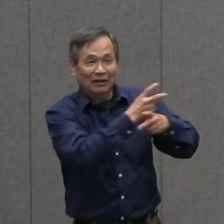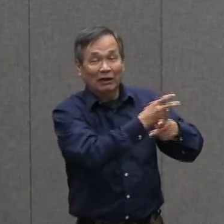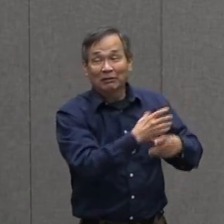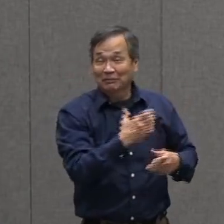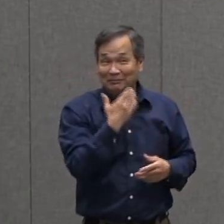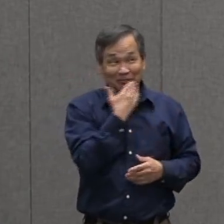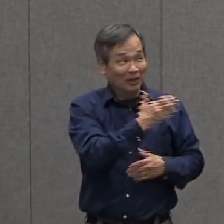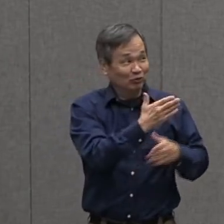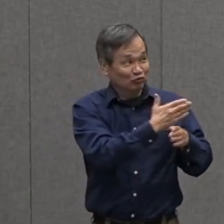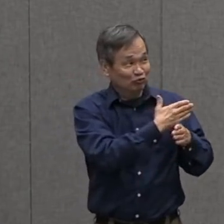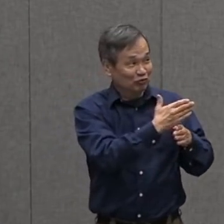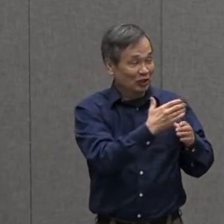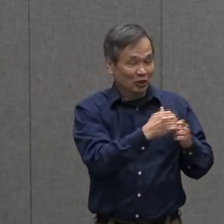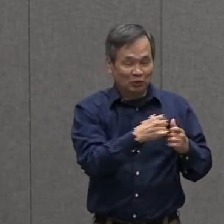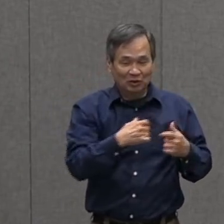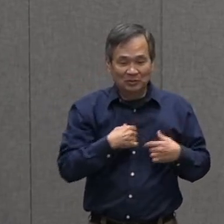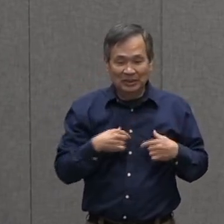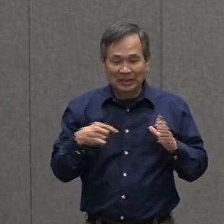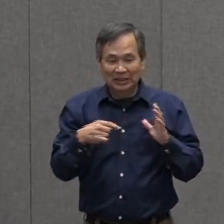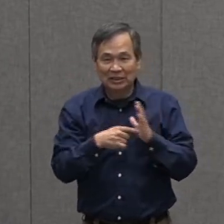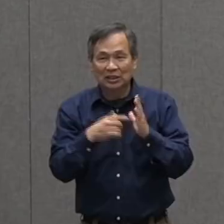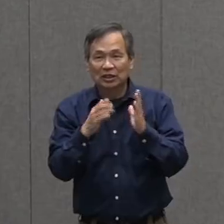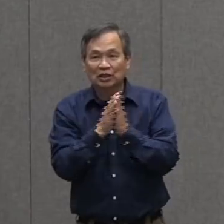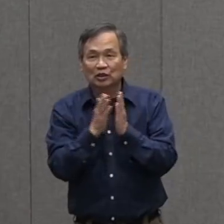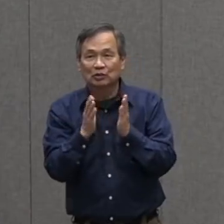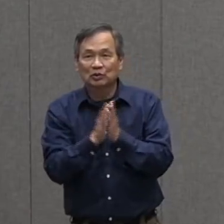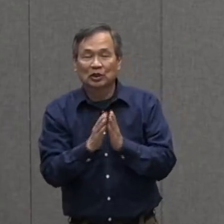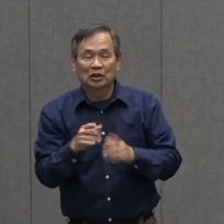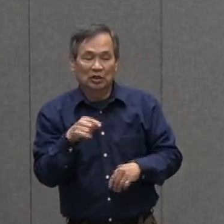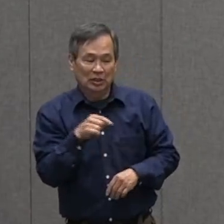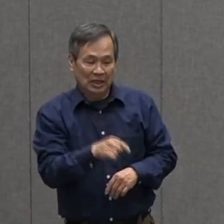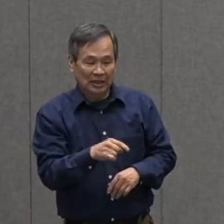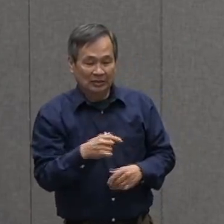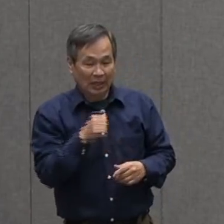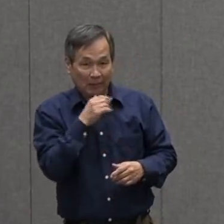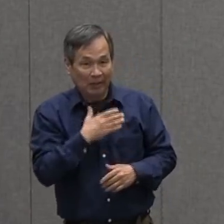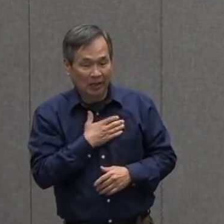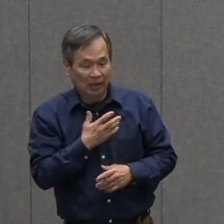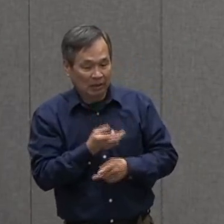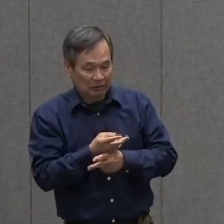So because this is someone else's book I'm gonna take really good care of it. while we read today.